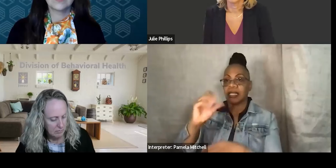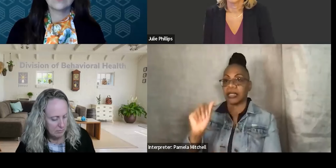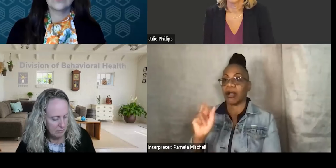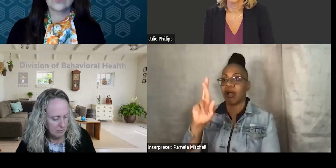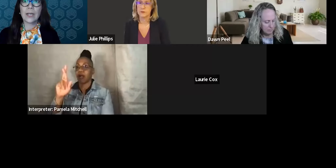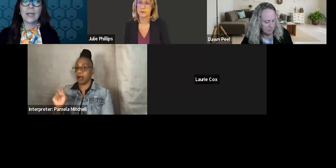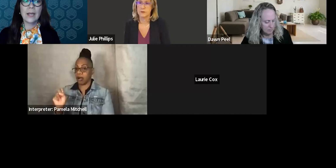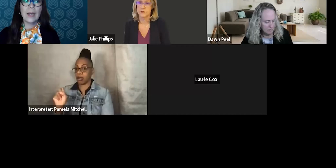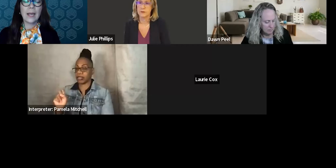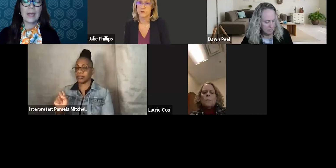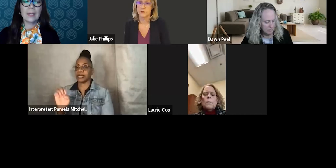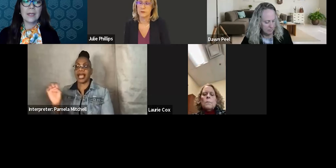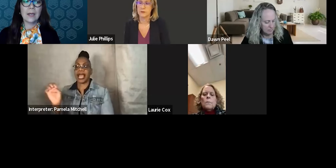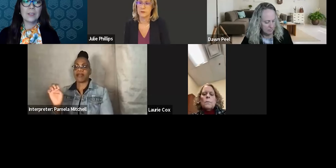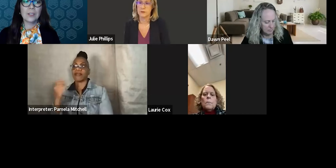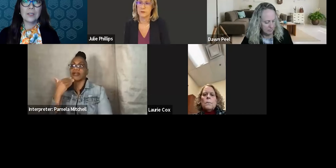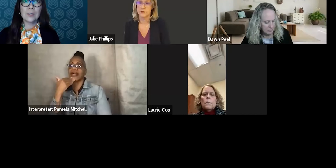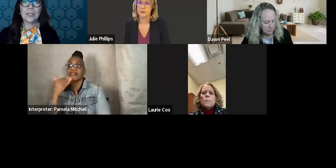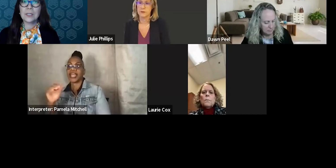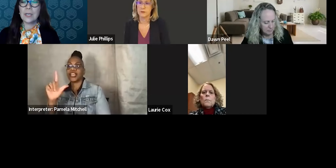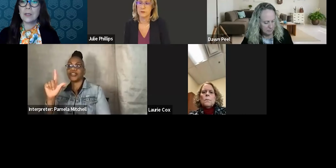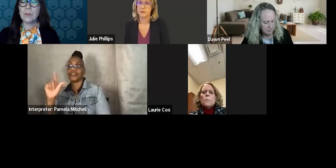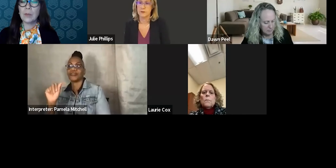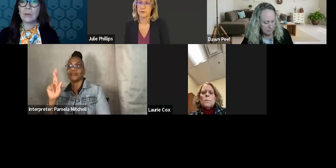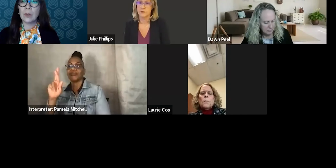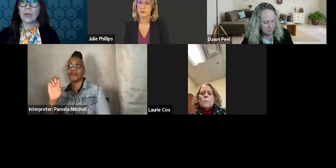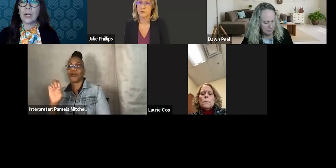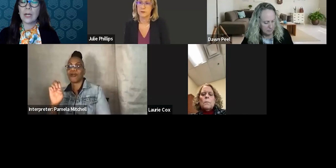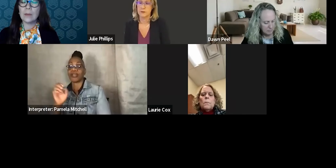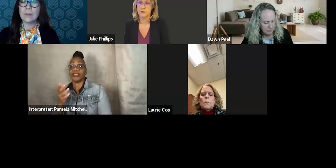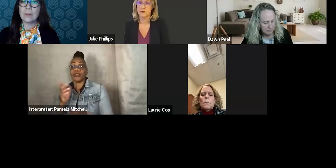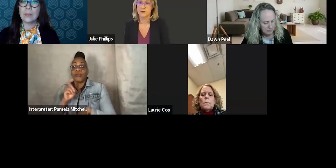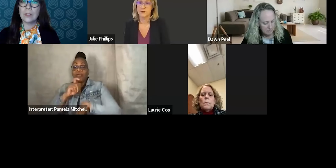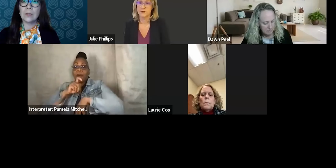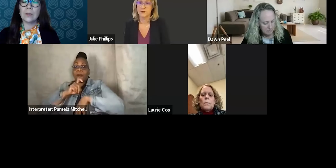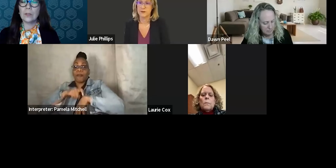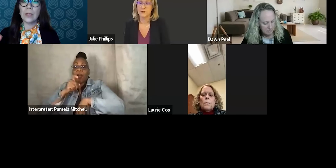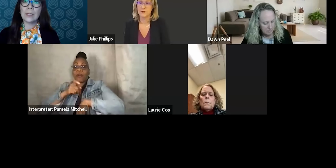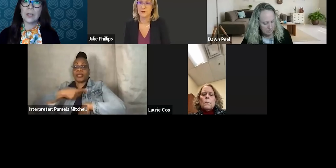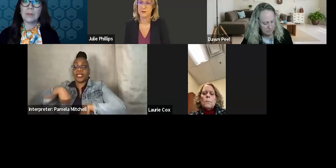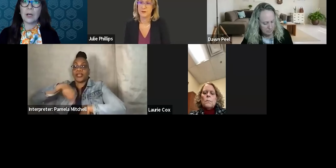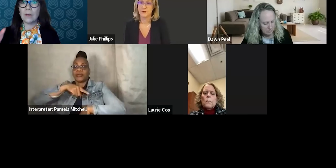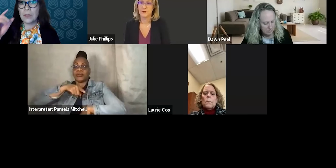Thank you, Laurie. And just in the moment where you had dropped off,